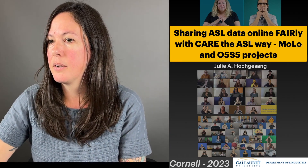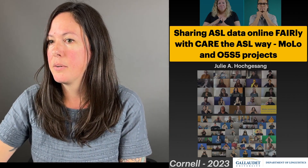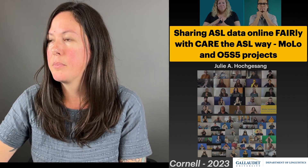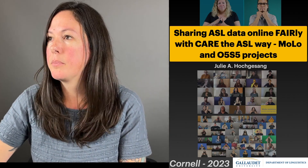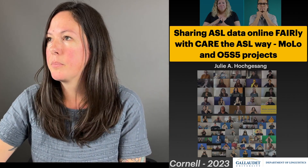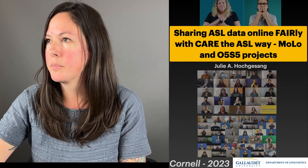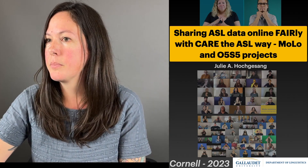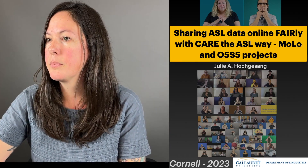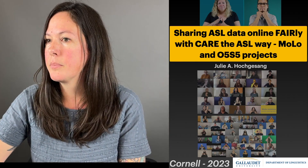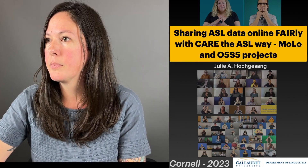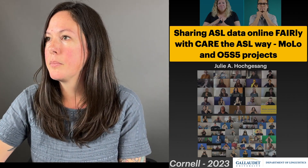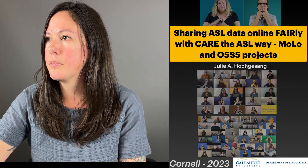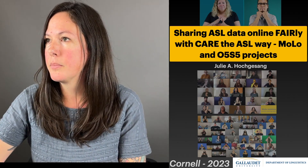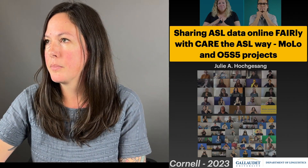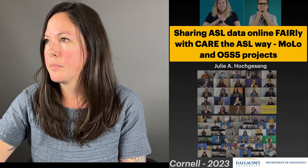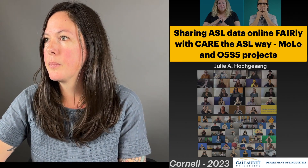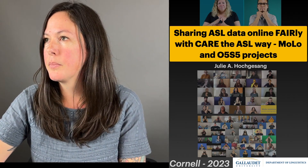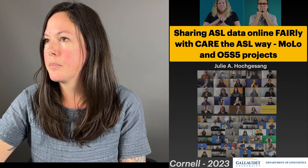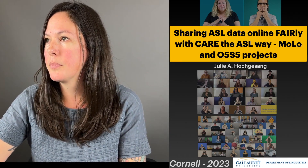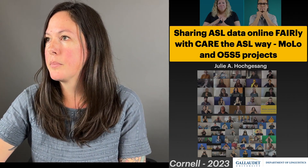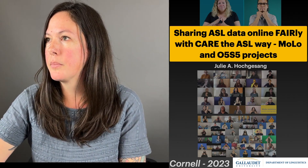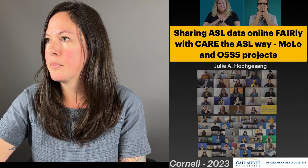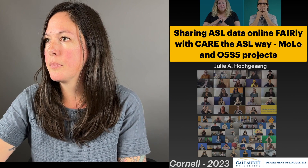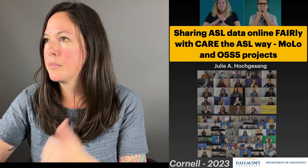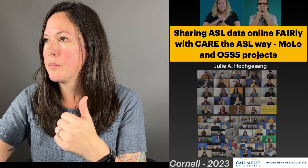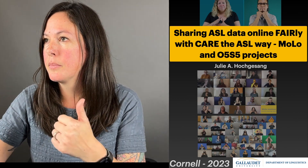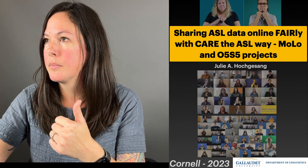Then hold on let me spotlight Emily first